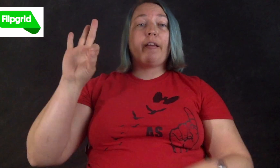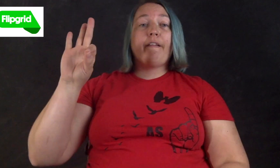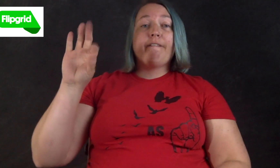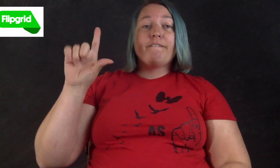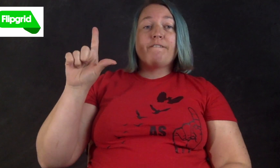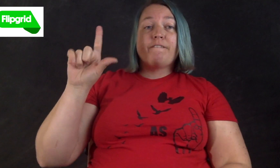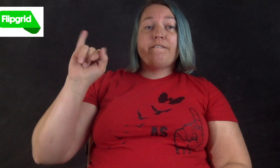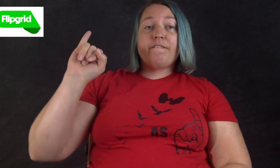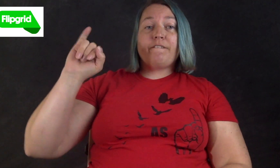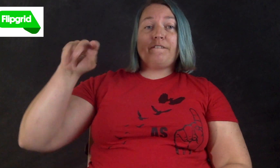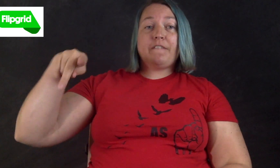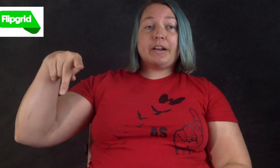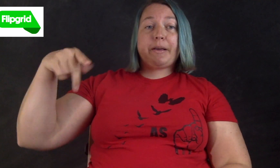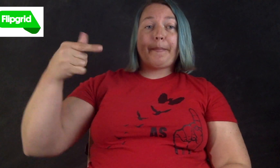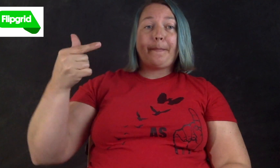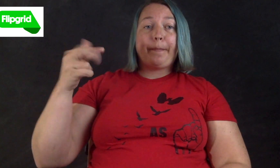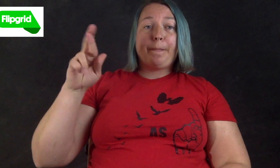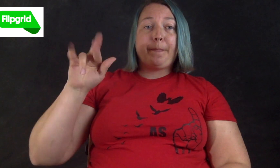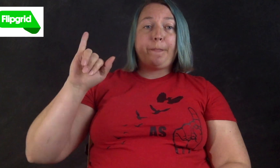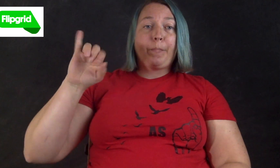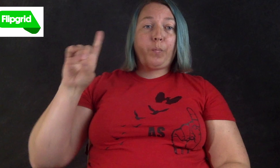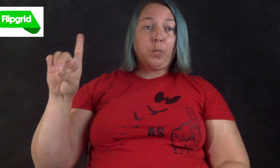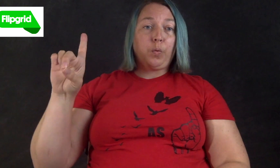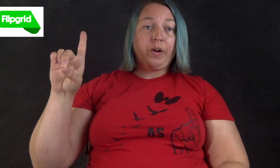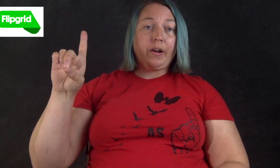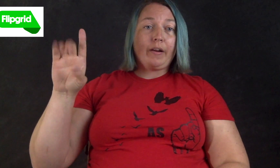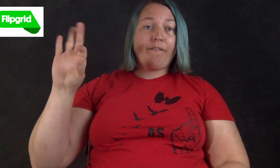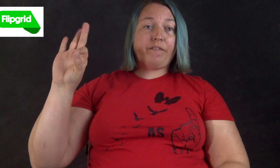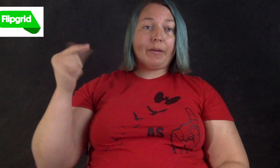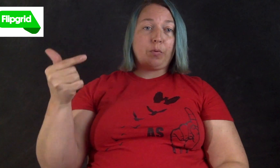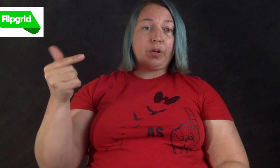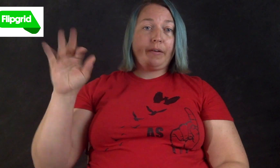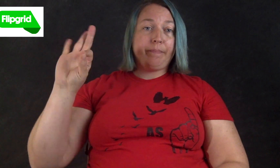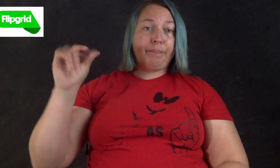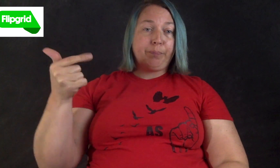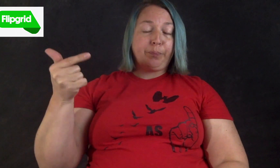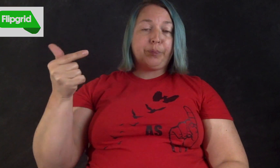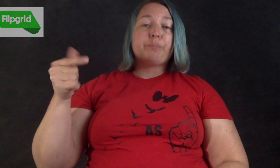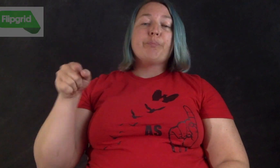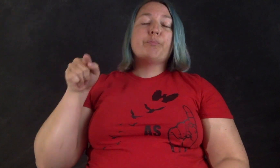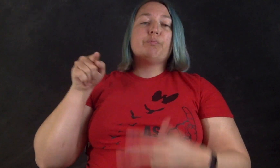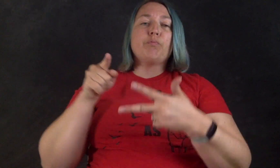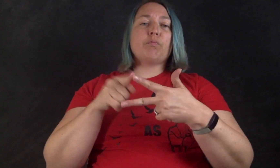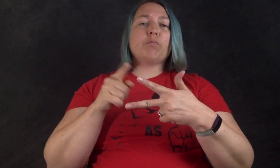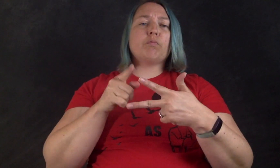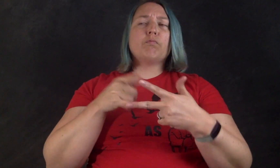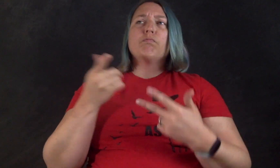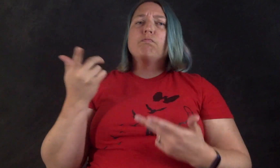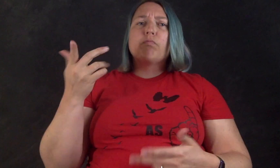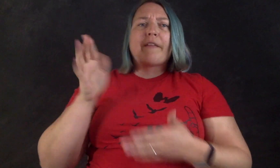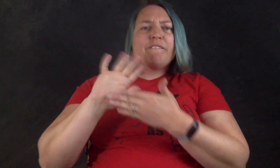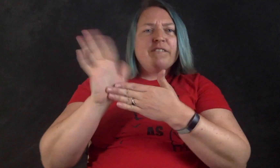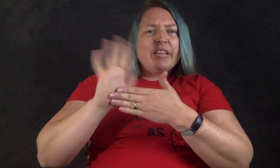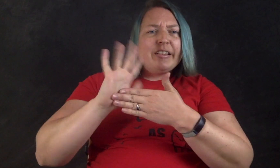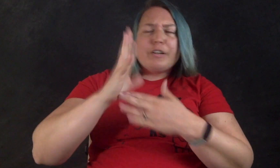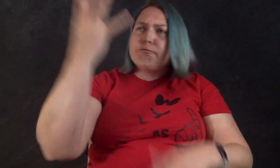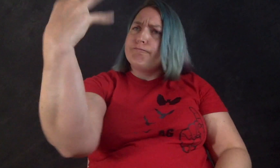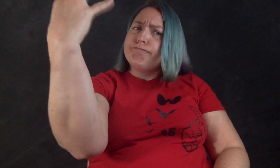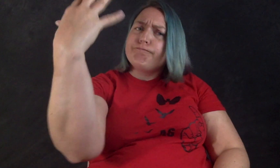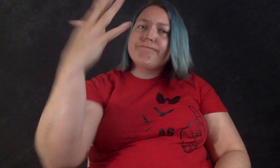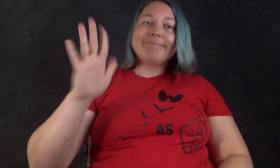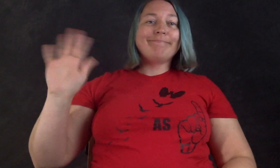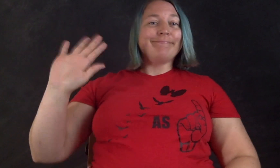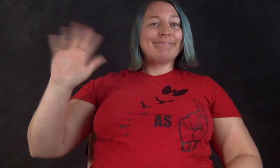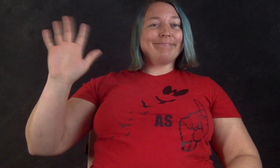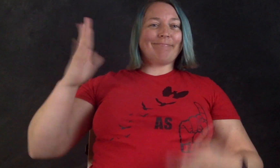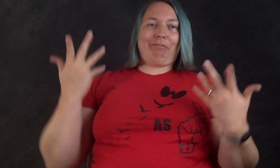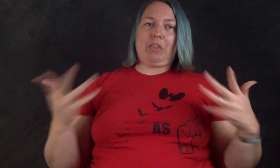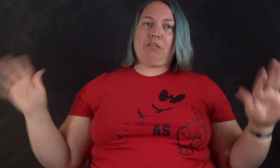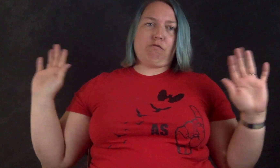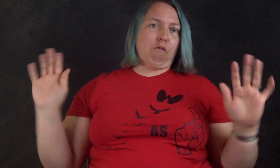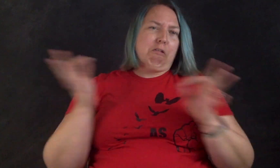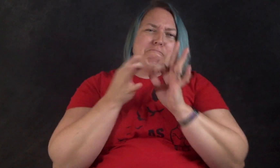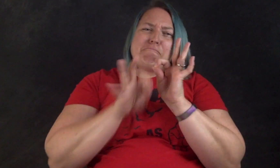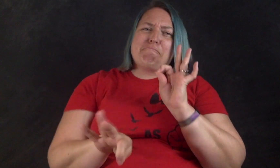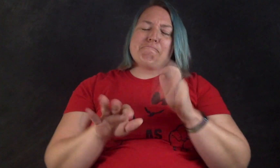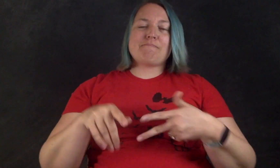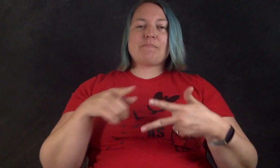Flipgrid - this is the sign for it. Record a video of yourself waving hi. That's all!